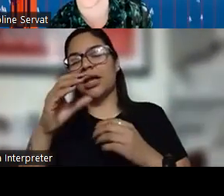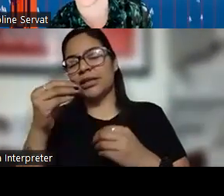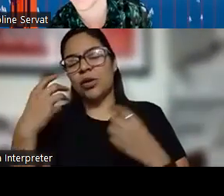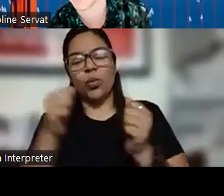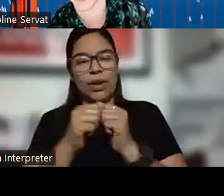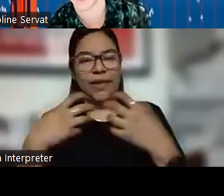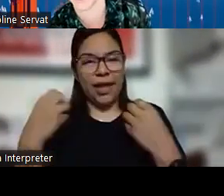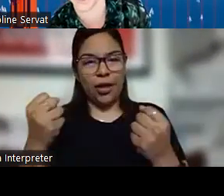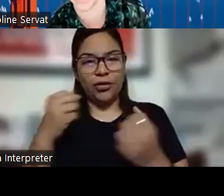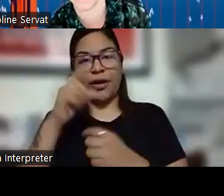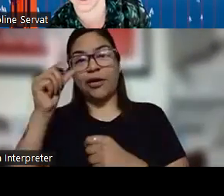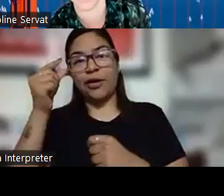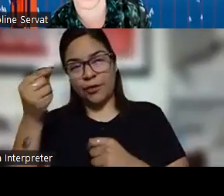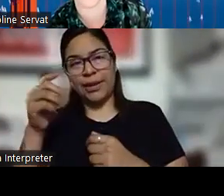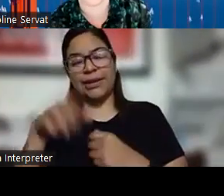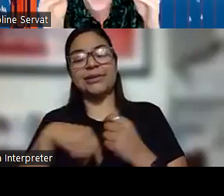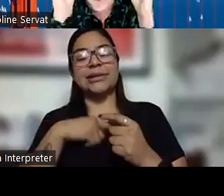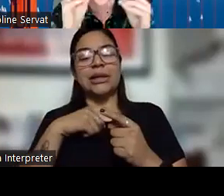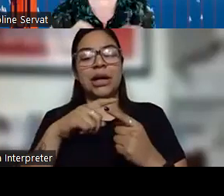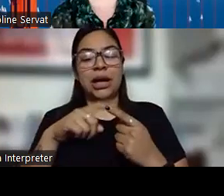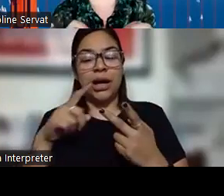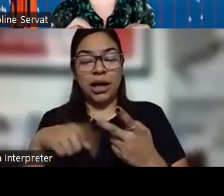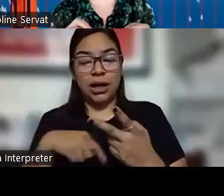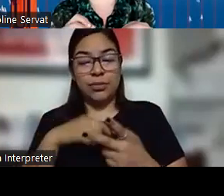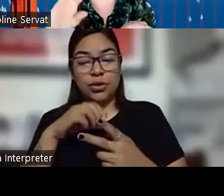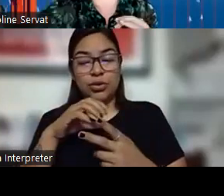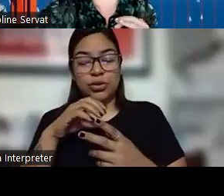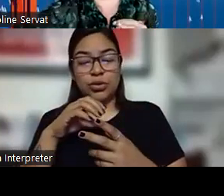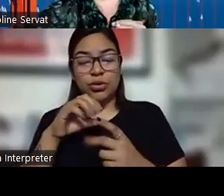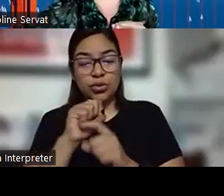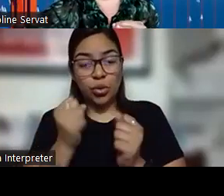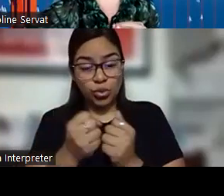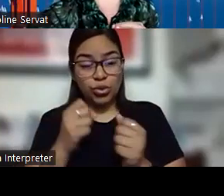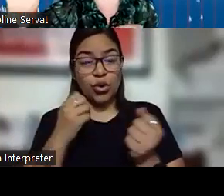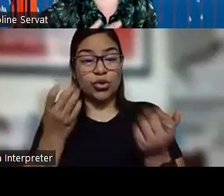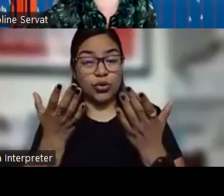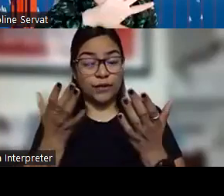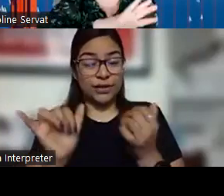that is beginning in 2024 so seeing an opportunity to think you know more longer term about how the